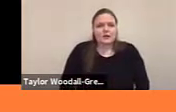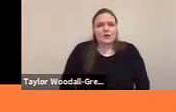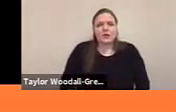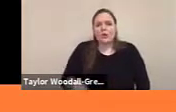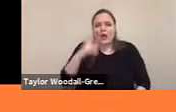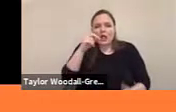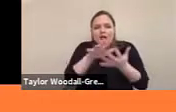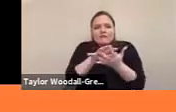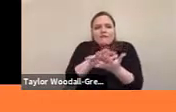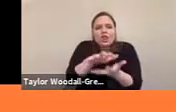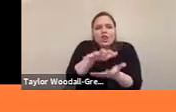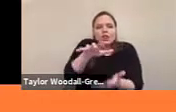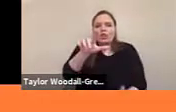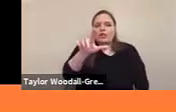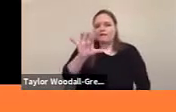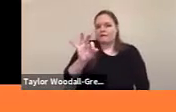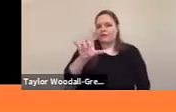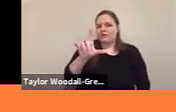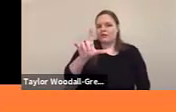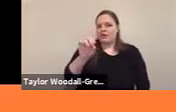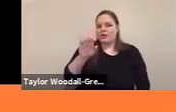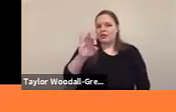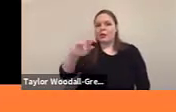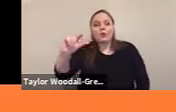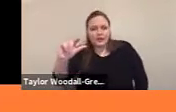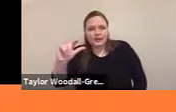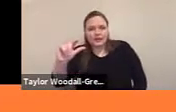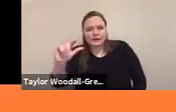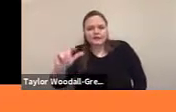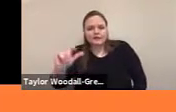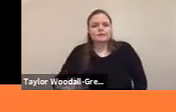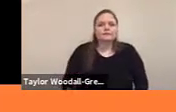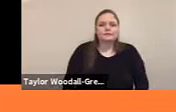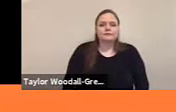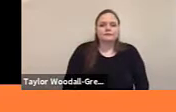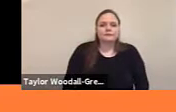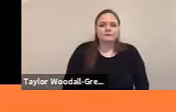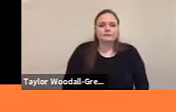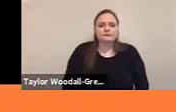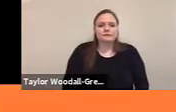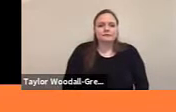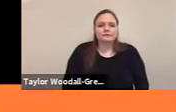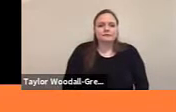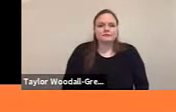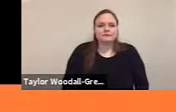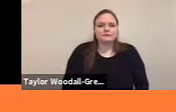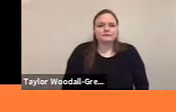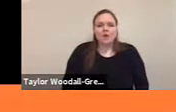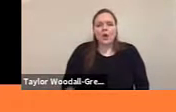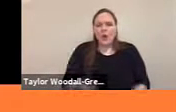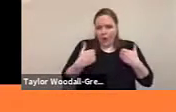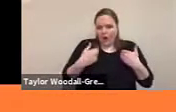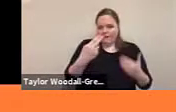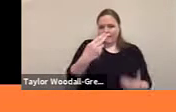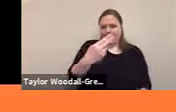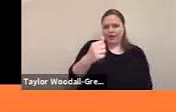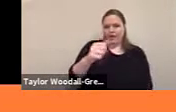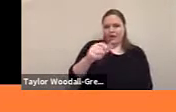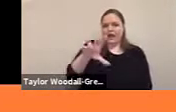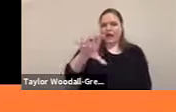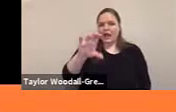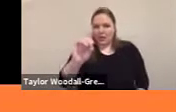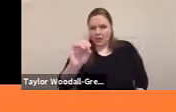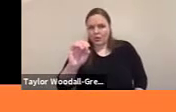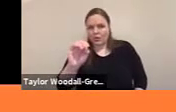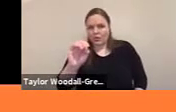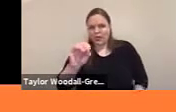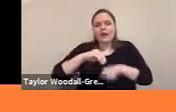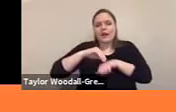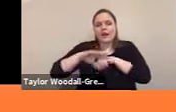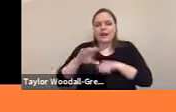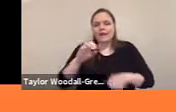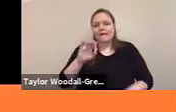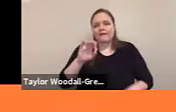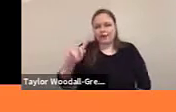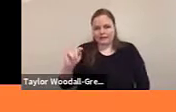or floating or have a halo effect,